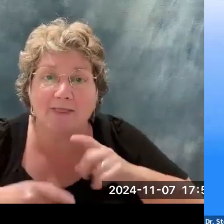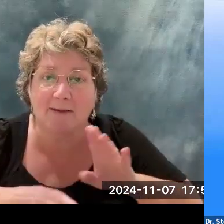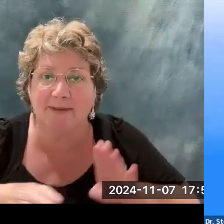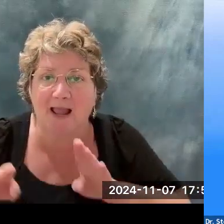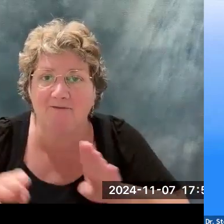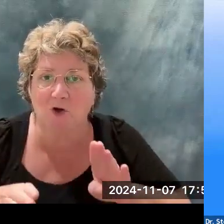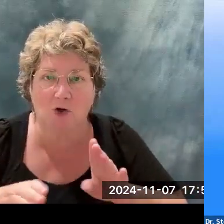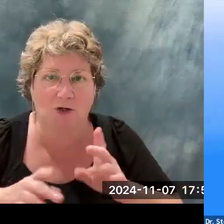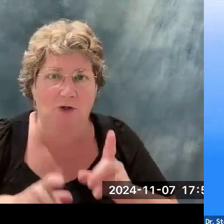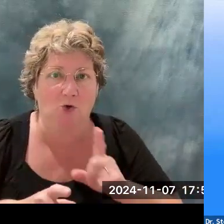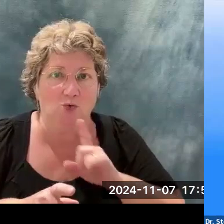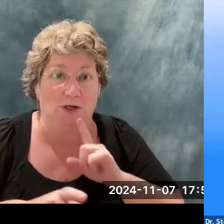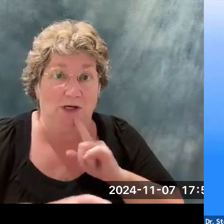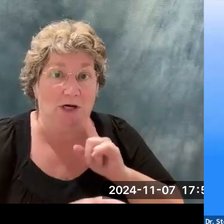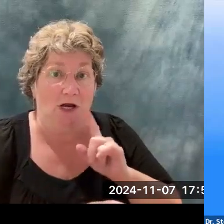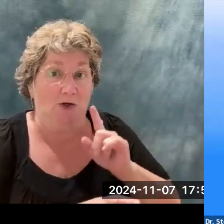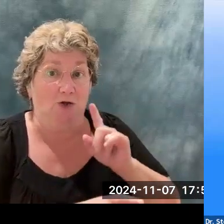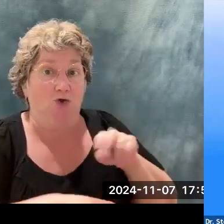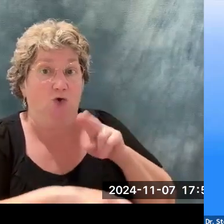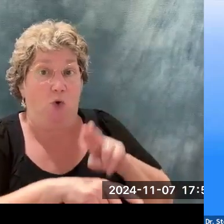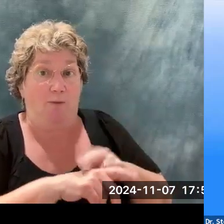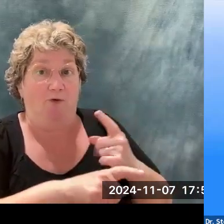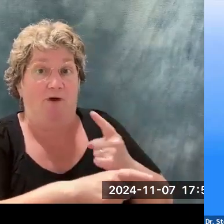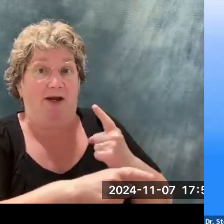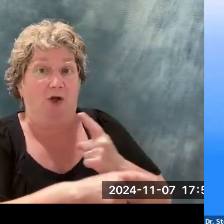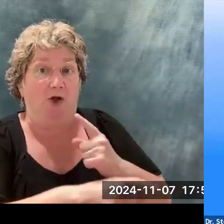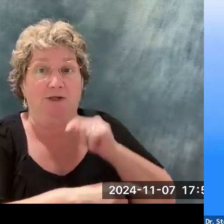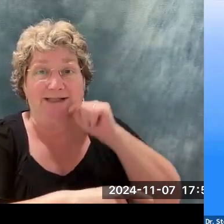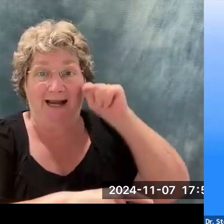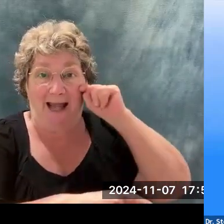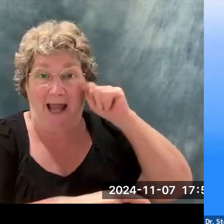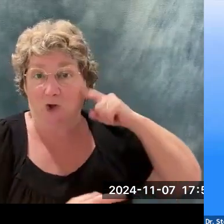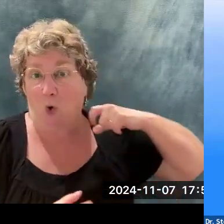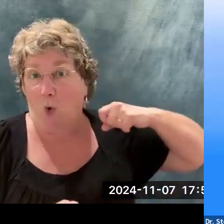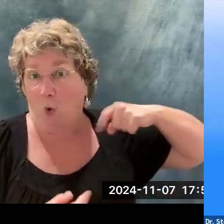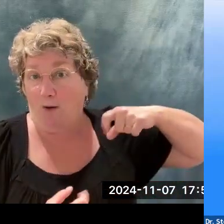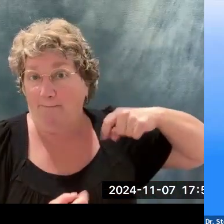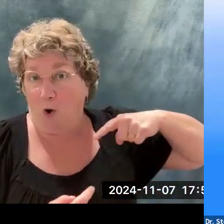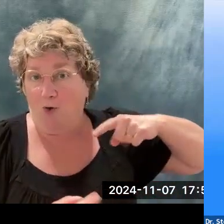teenage hormones and moodiness to something more serious. And what I will say is that we never